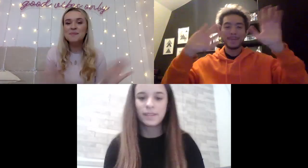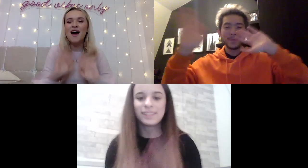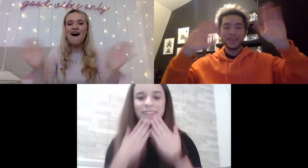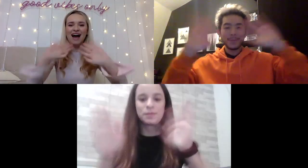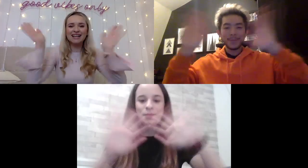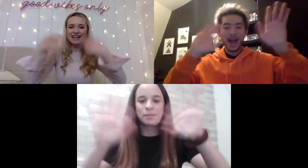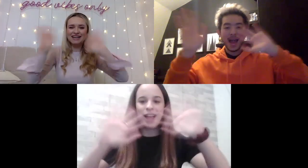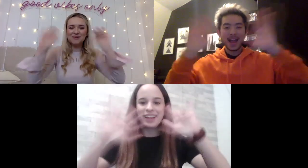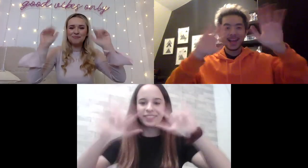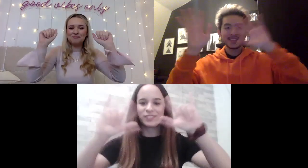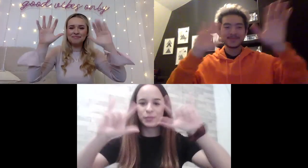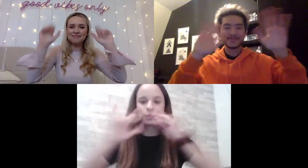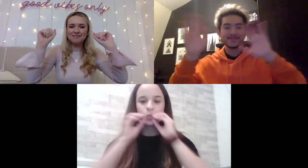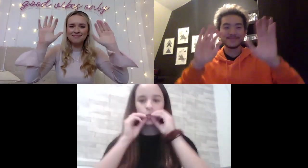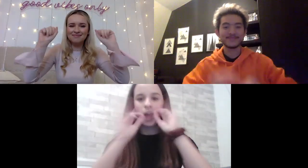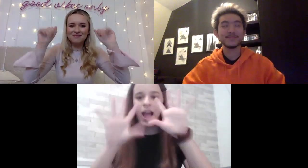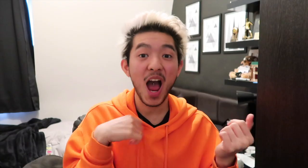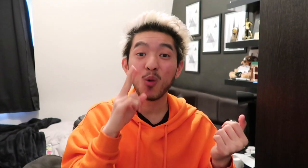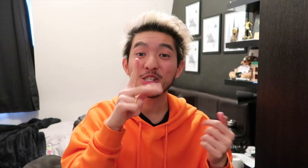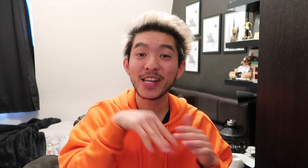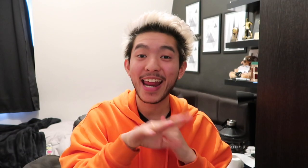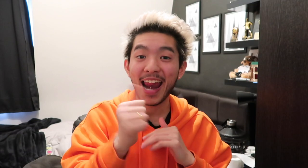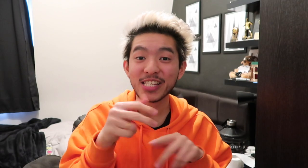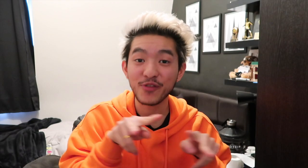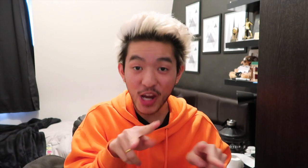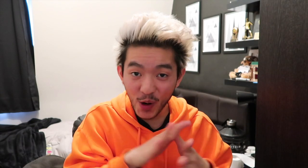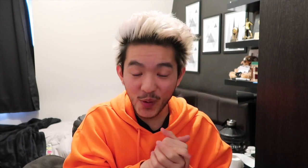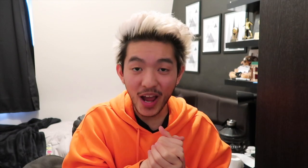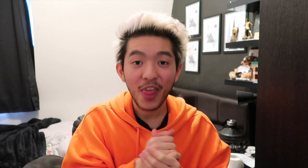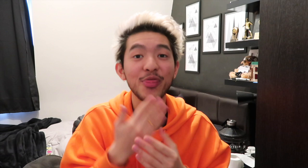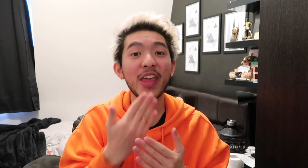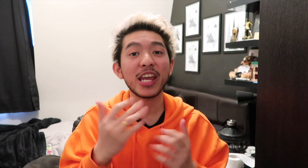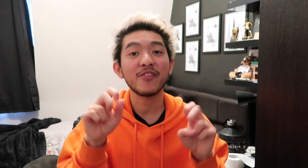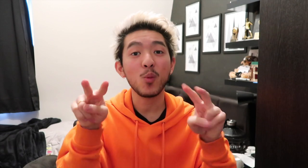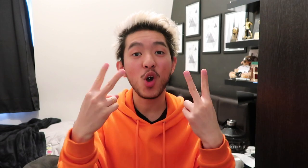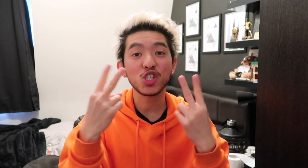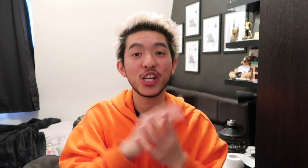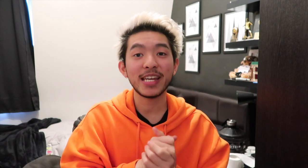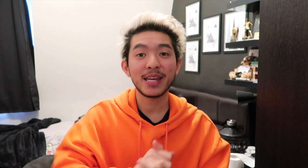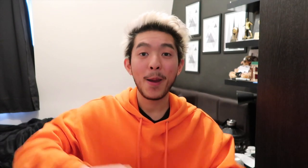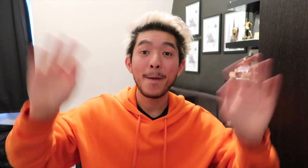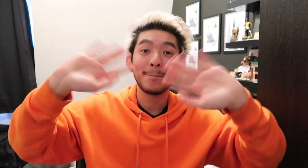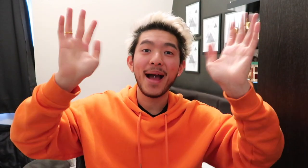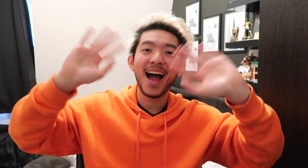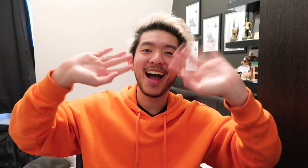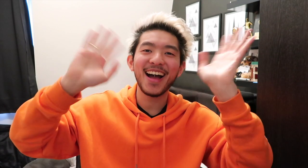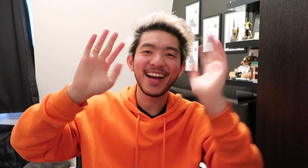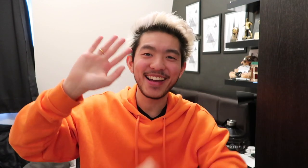B/Jas/Jem: Bye! I'll see you in the next video, thank you for watching! Bye!